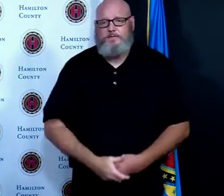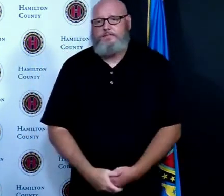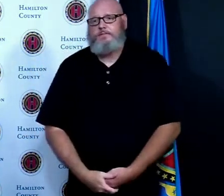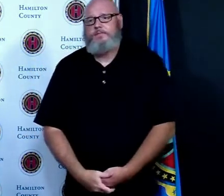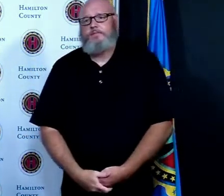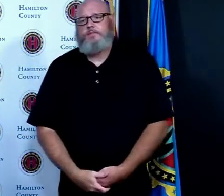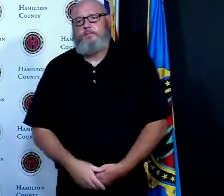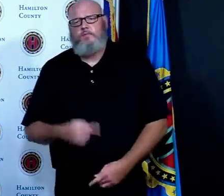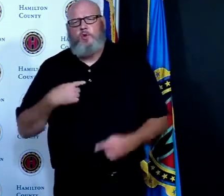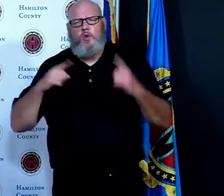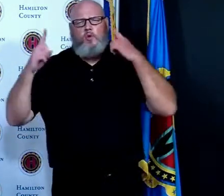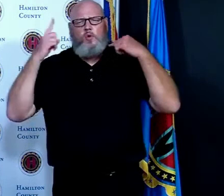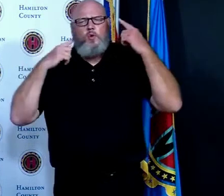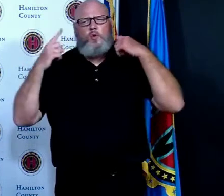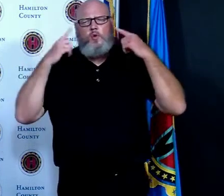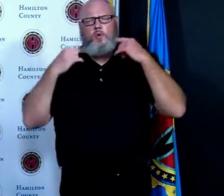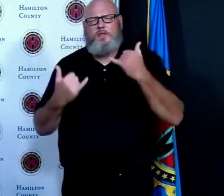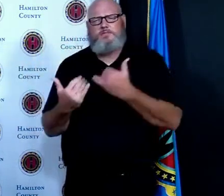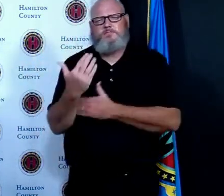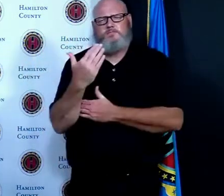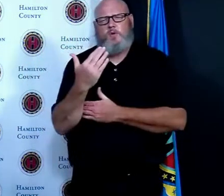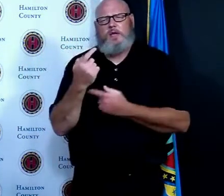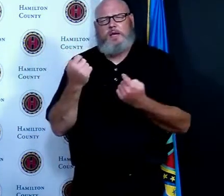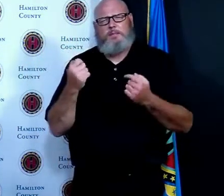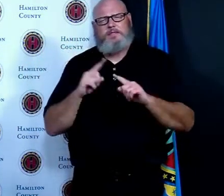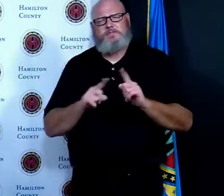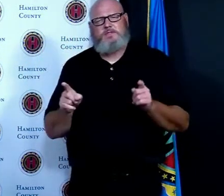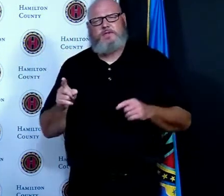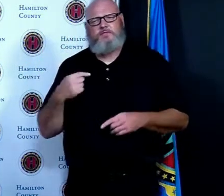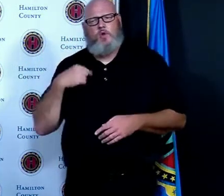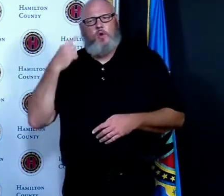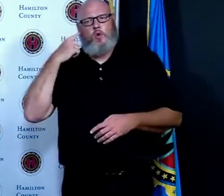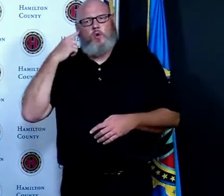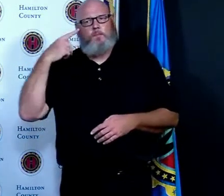briefings where we've we've heard the word purple on the heat advisory or the health advisory map